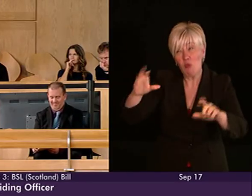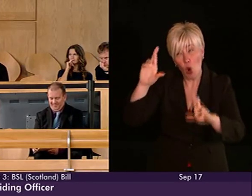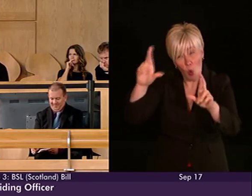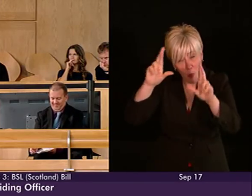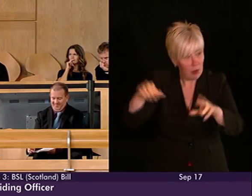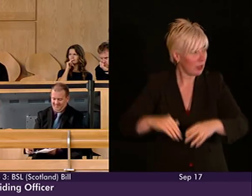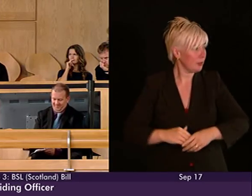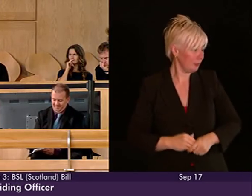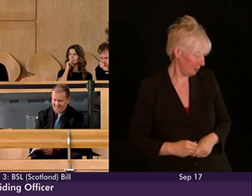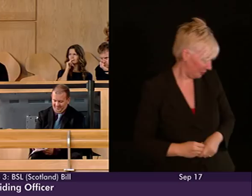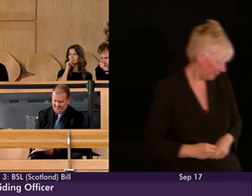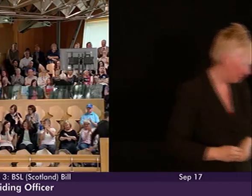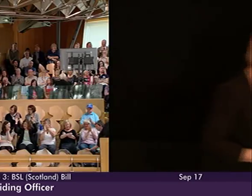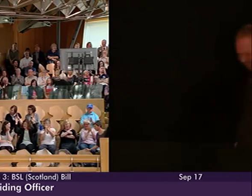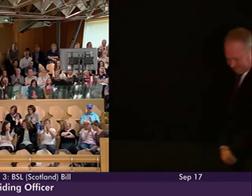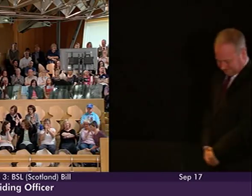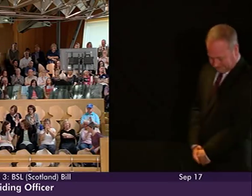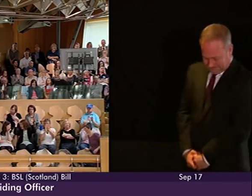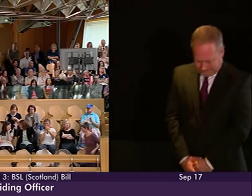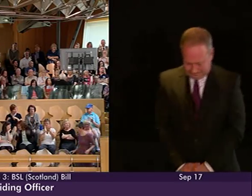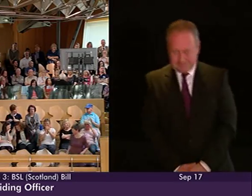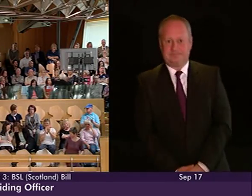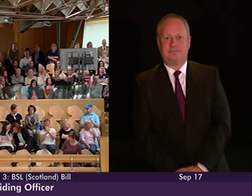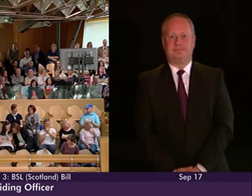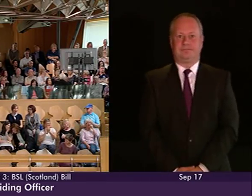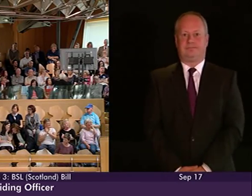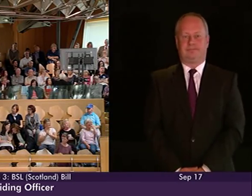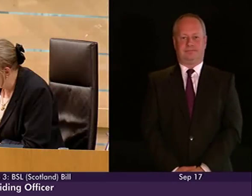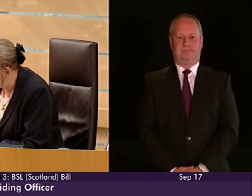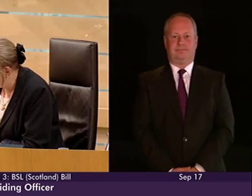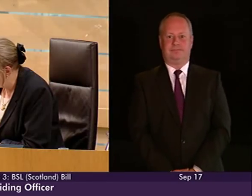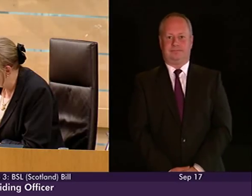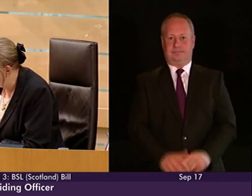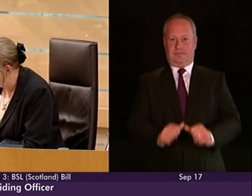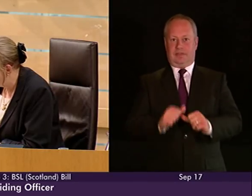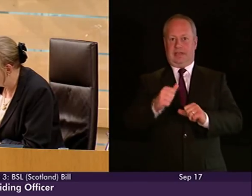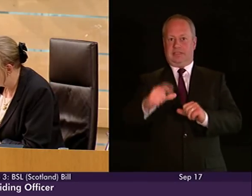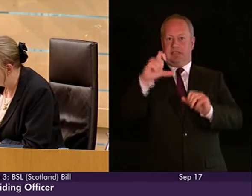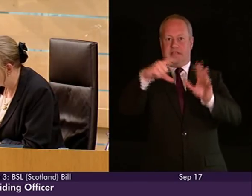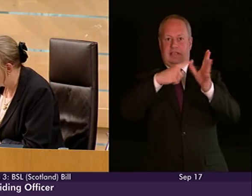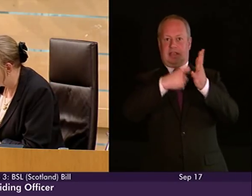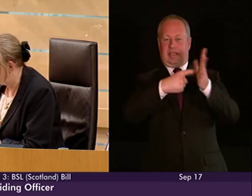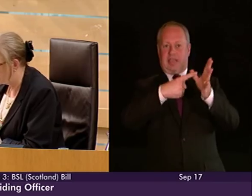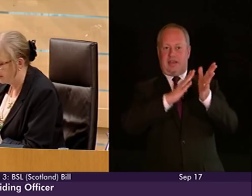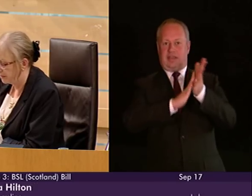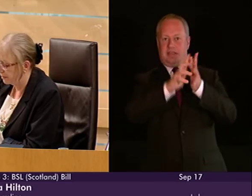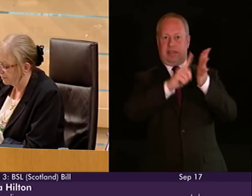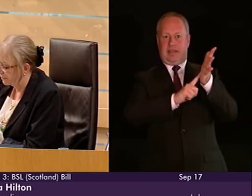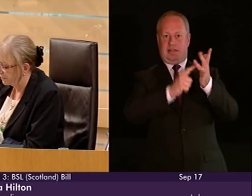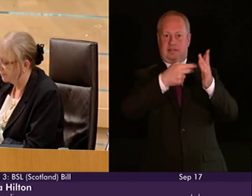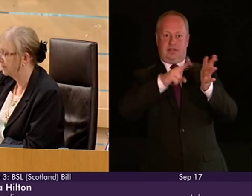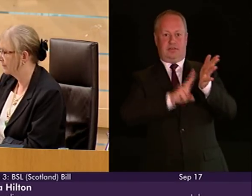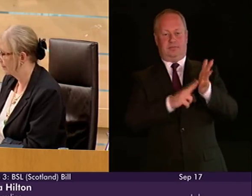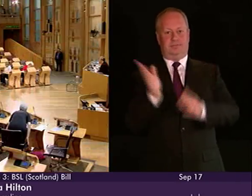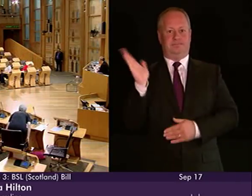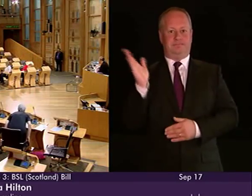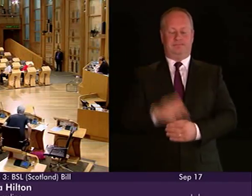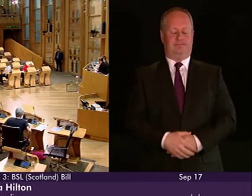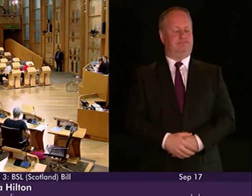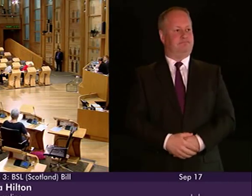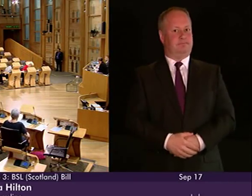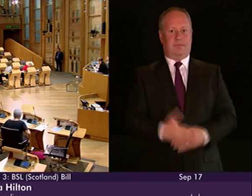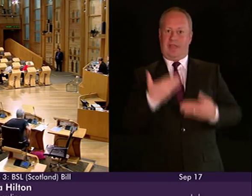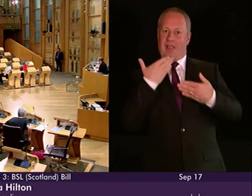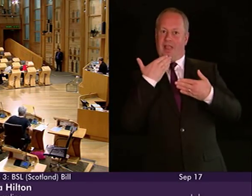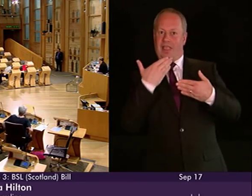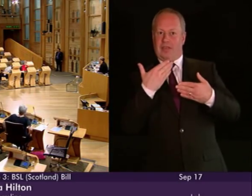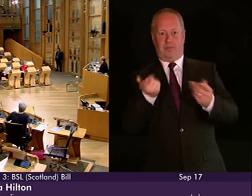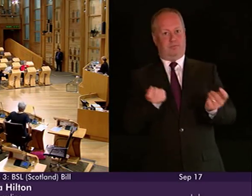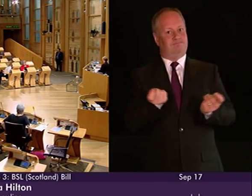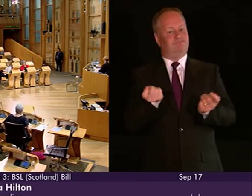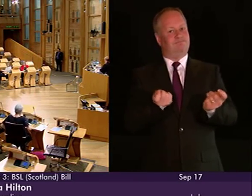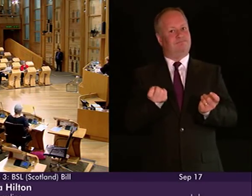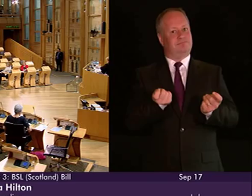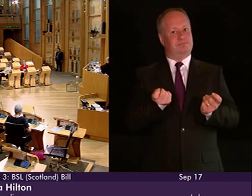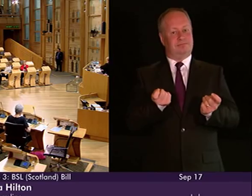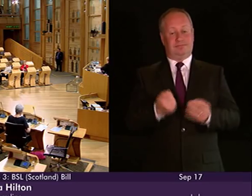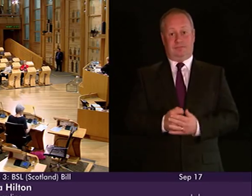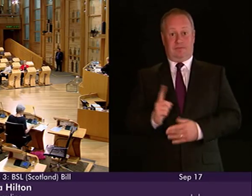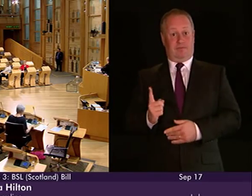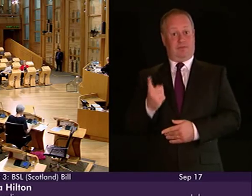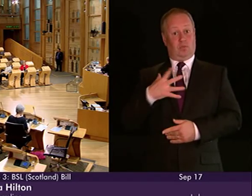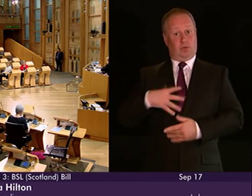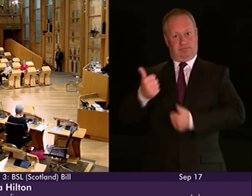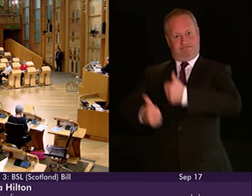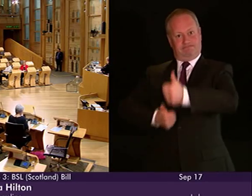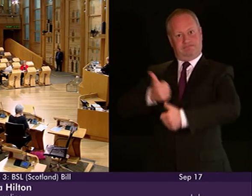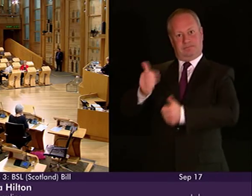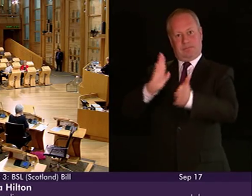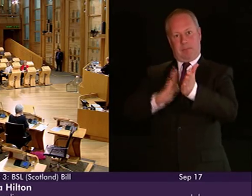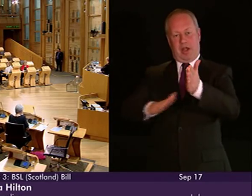Cara Hilton (Dunfermline) (Lab): I pay tribute to my colleague Mark Griffin for his tireless